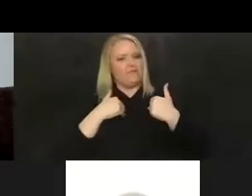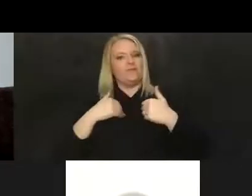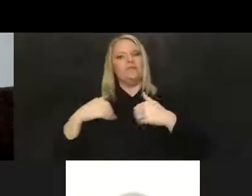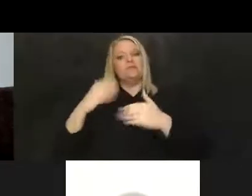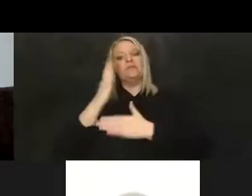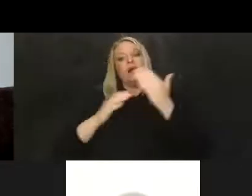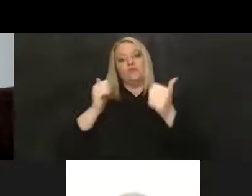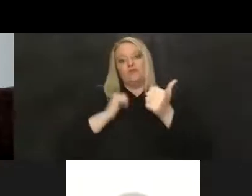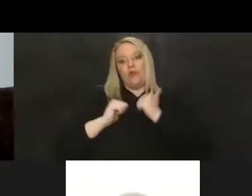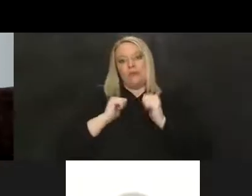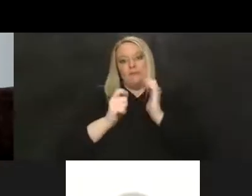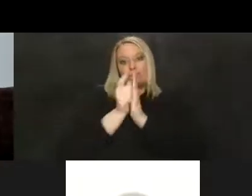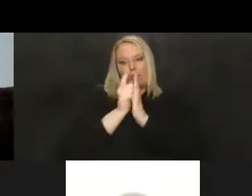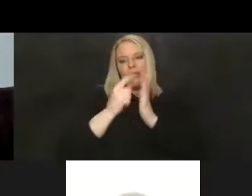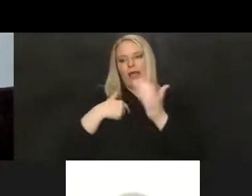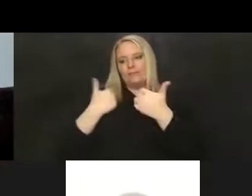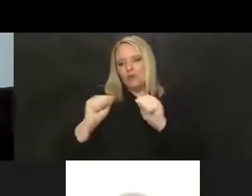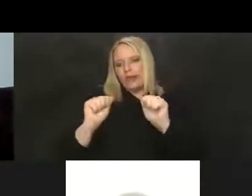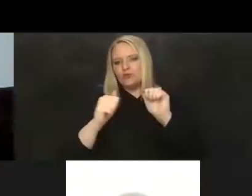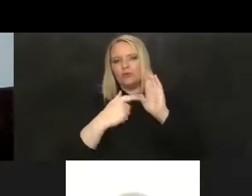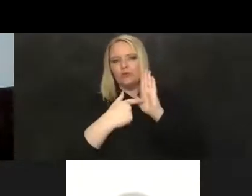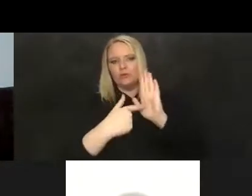I'm always trying to frame, you know, if I'm not trying to frame them in the,